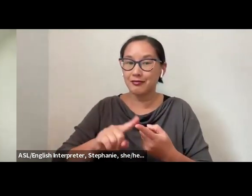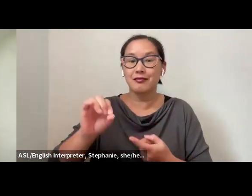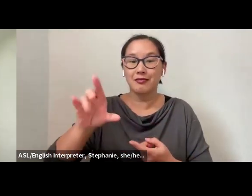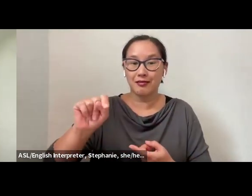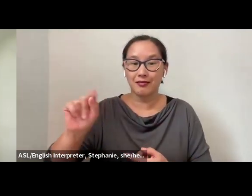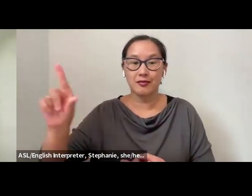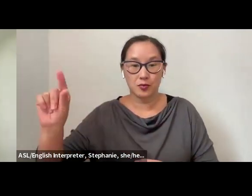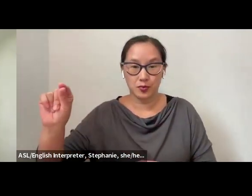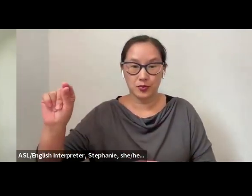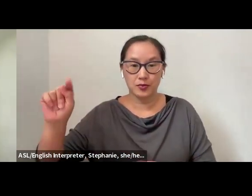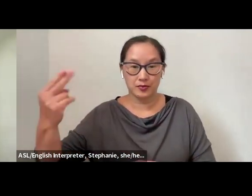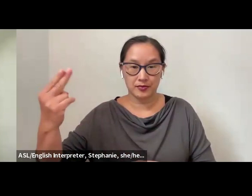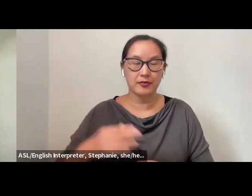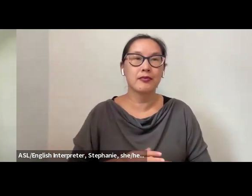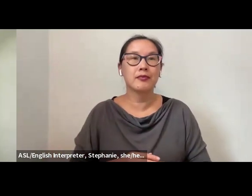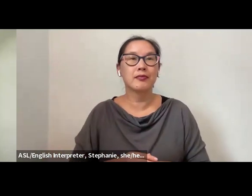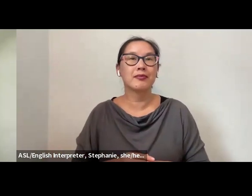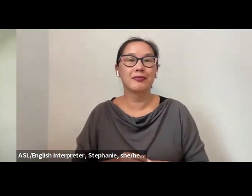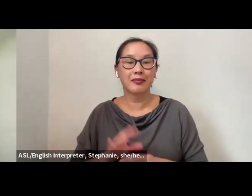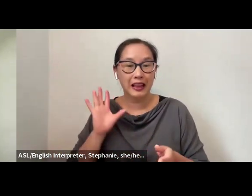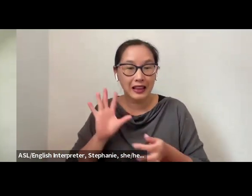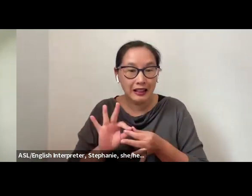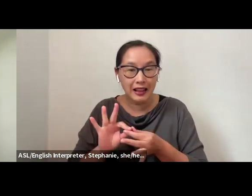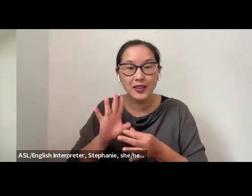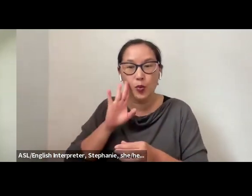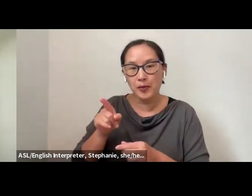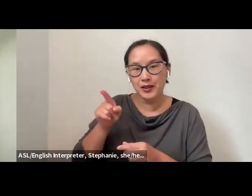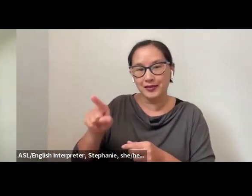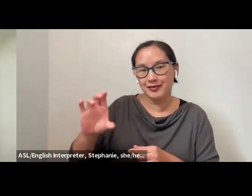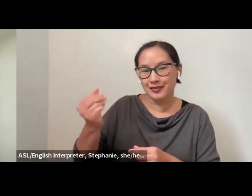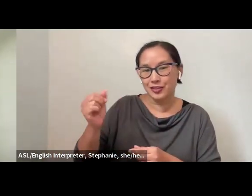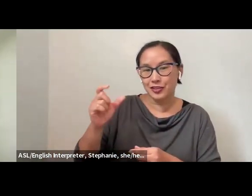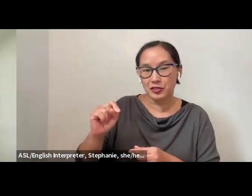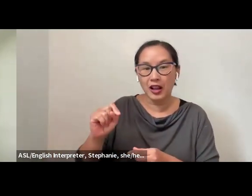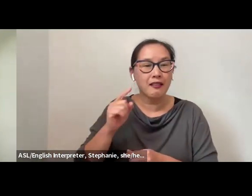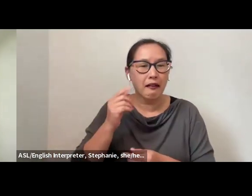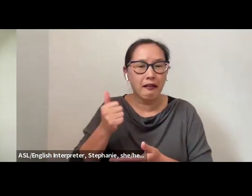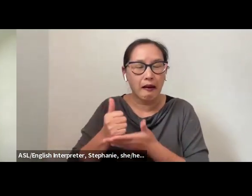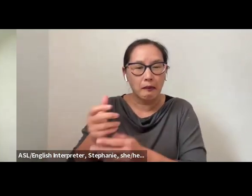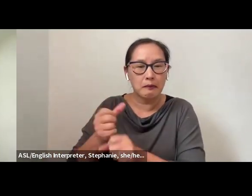We'll put the links in the chat for you to get your passes. If you have not already.